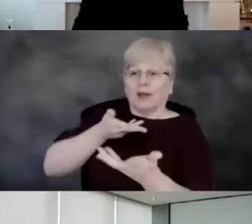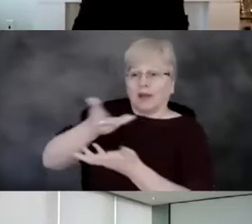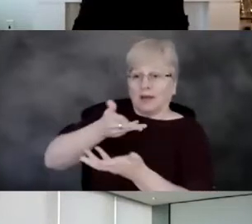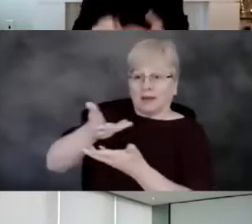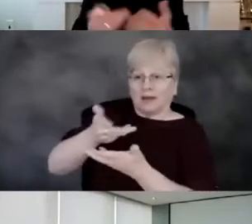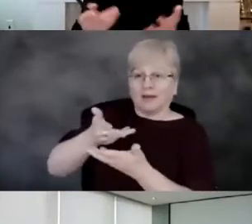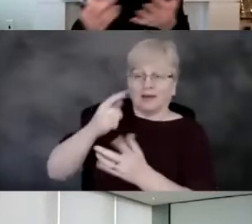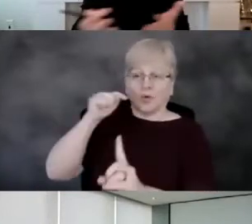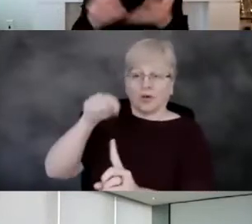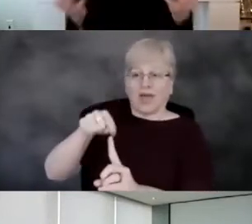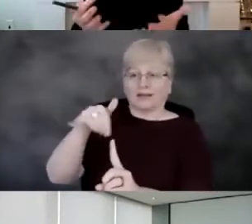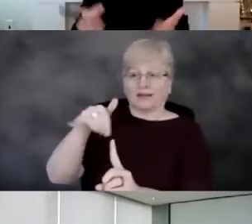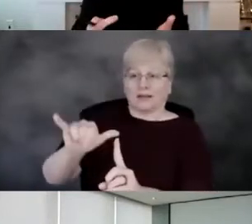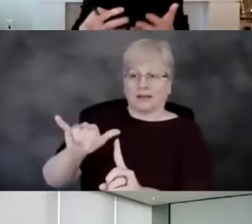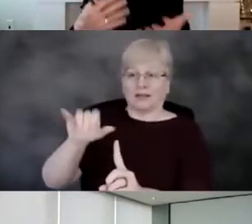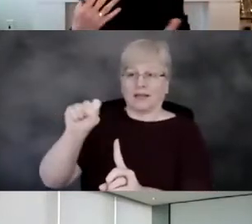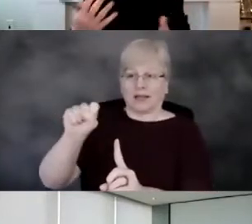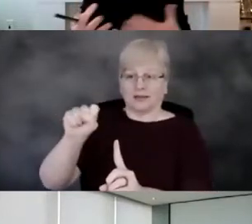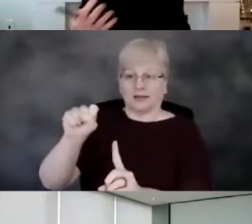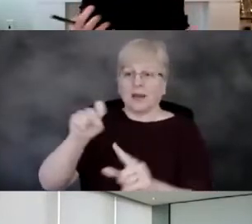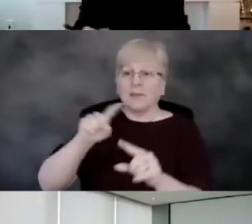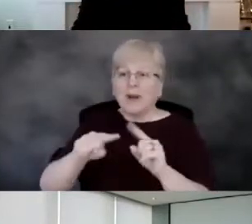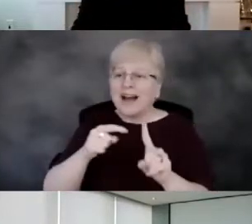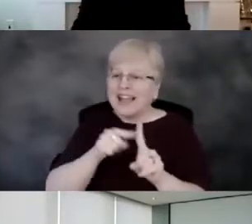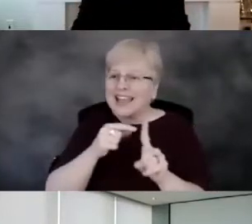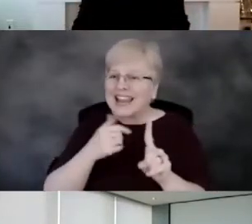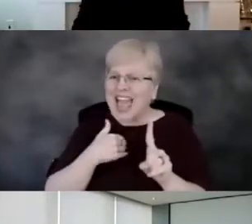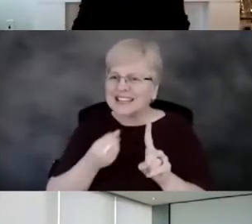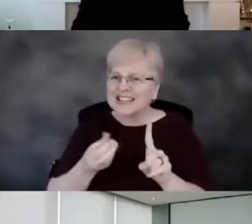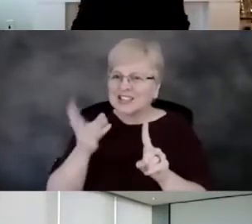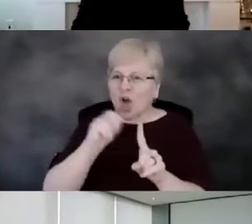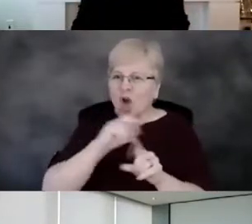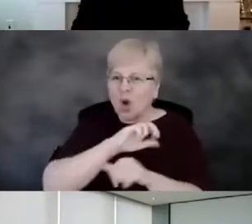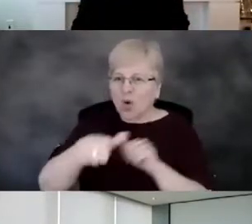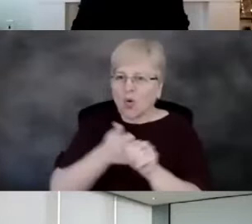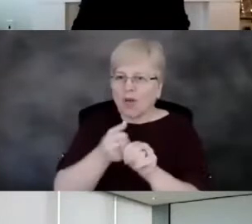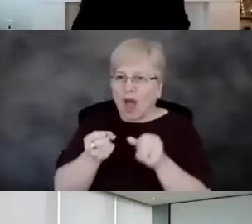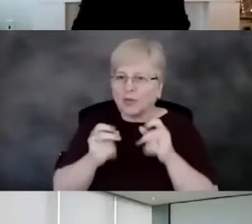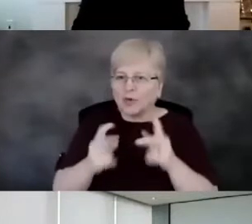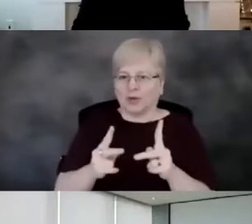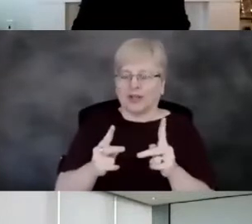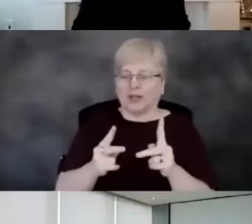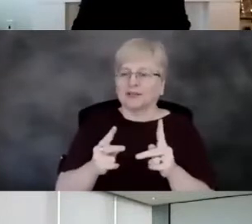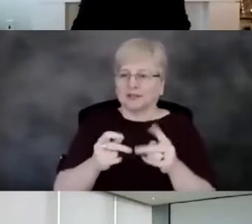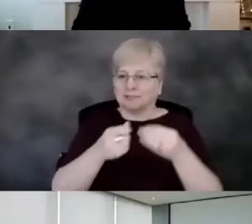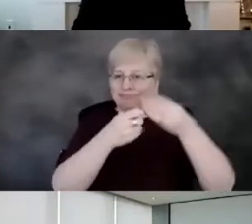16:08:28 But it also has its own endogenous opportunities that are quite spectacular.